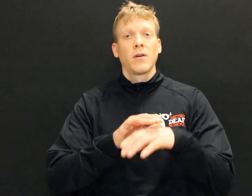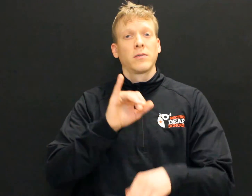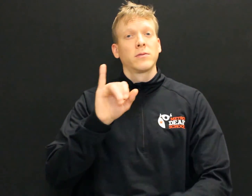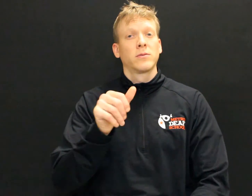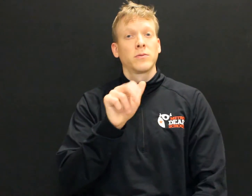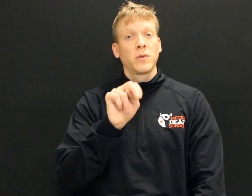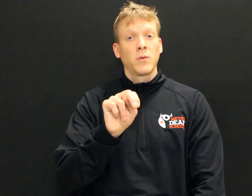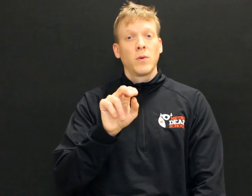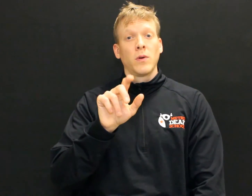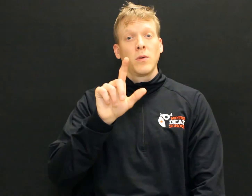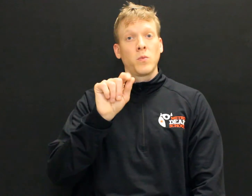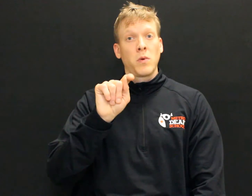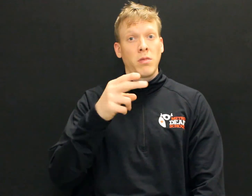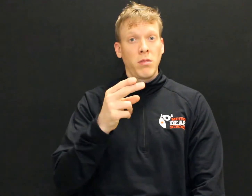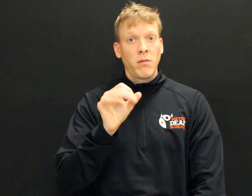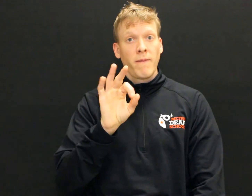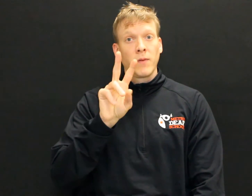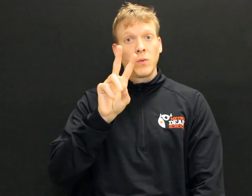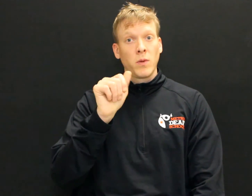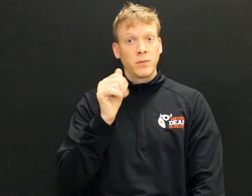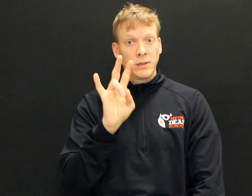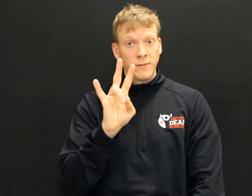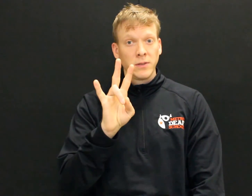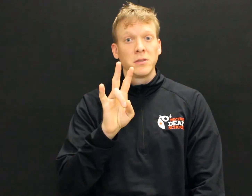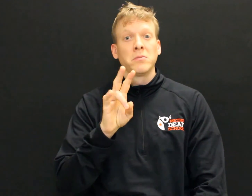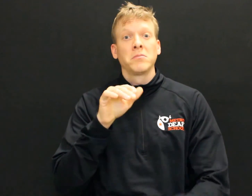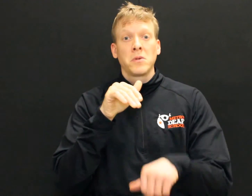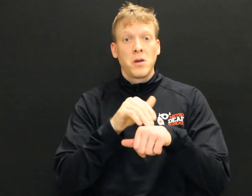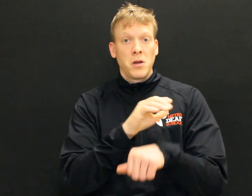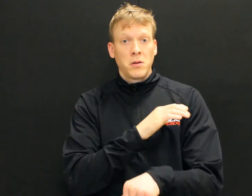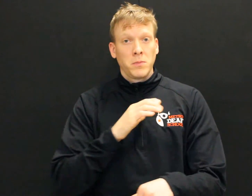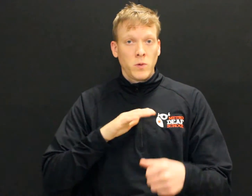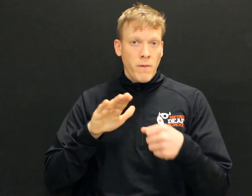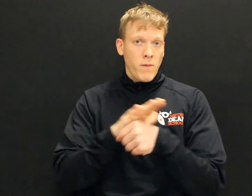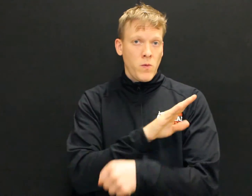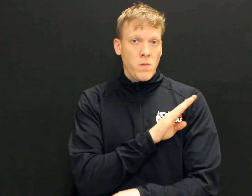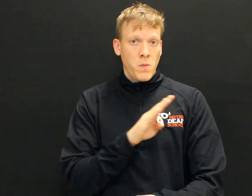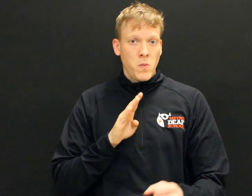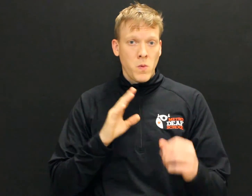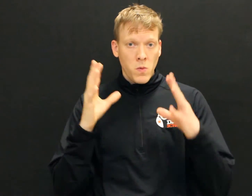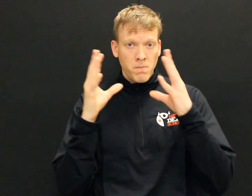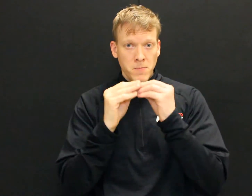On January 20, 2017 at the Commission full board meeting,